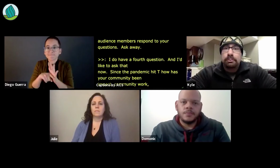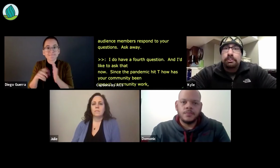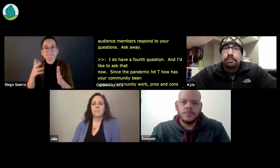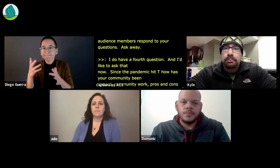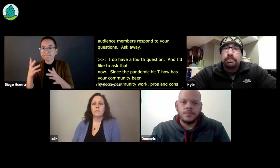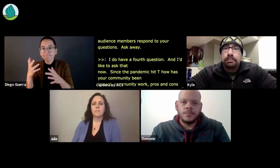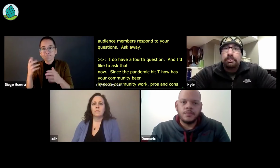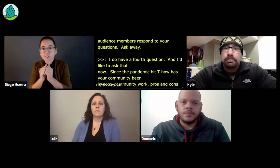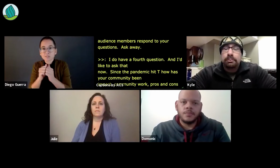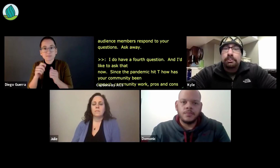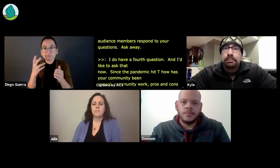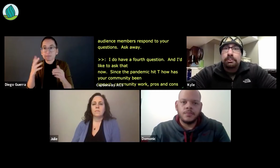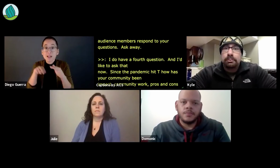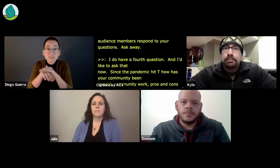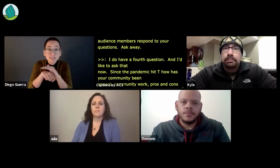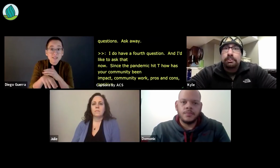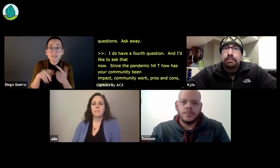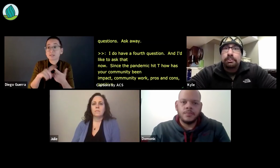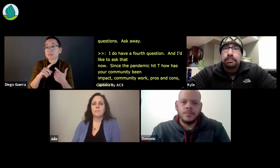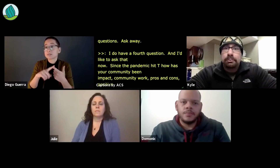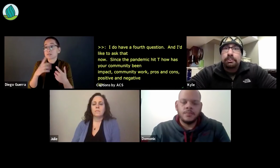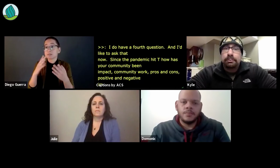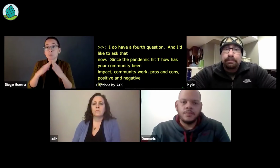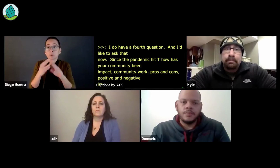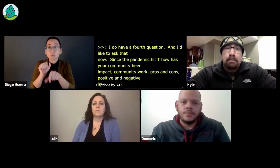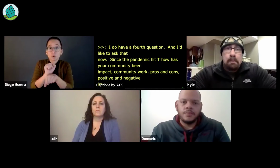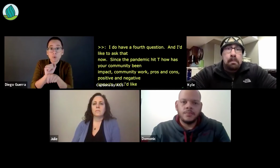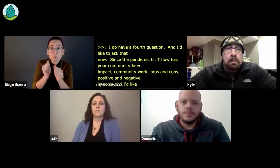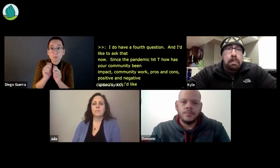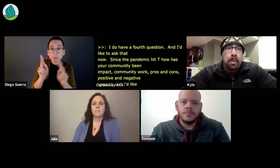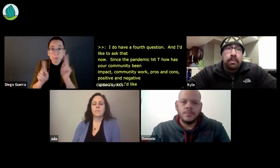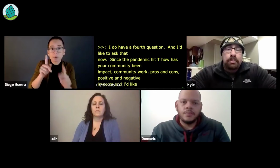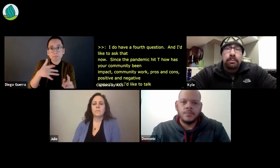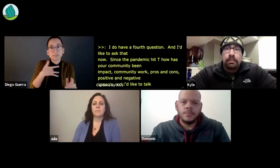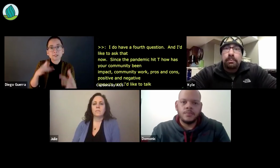in the positive impacts. We understand the negative impacts, the lack of ability, and all that.